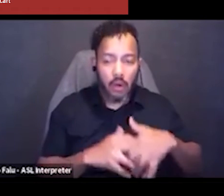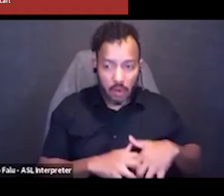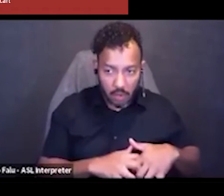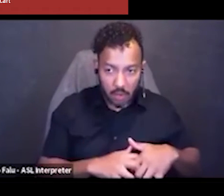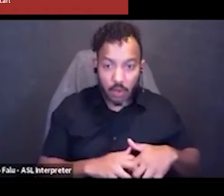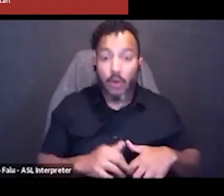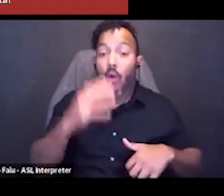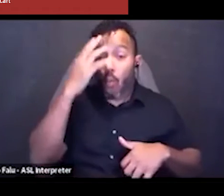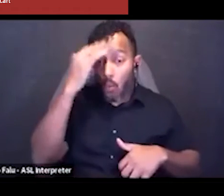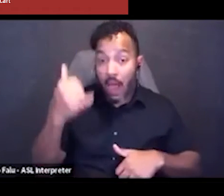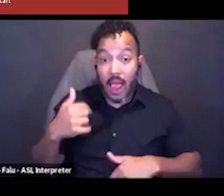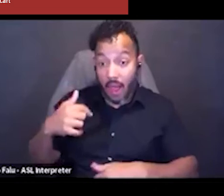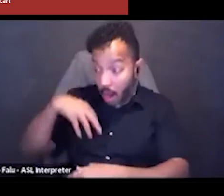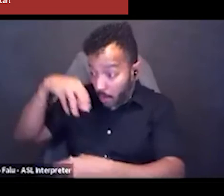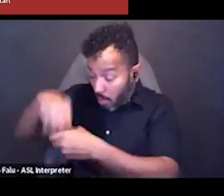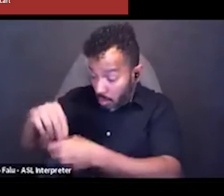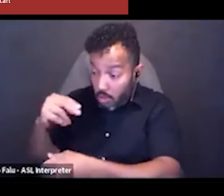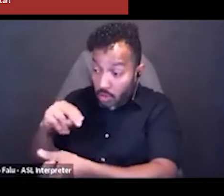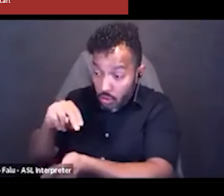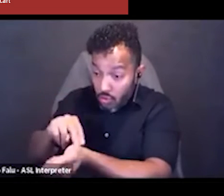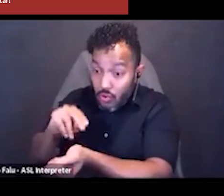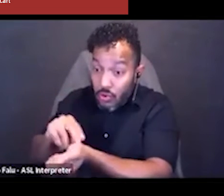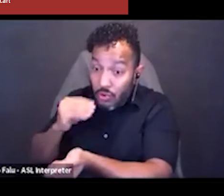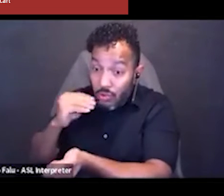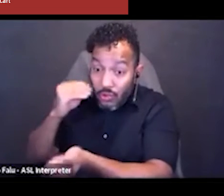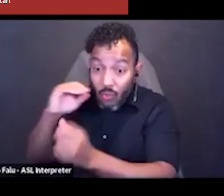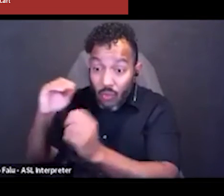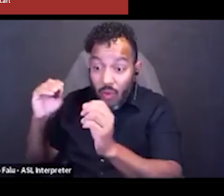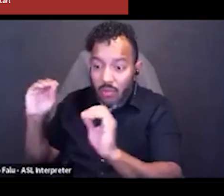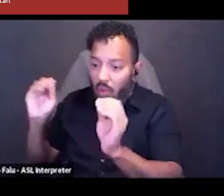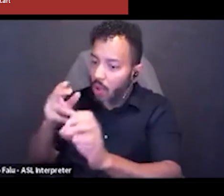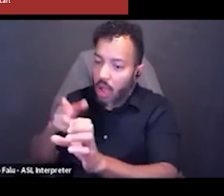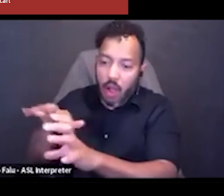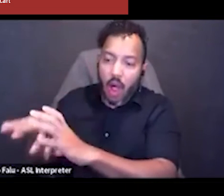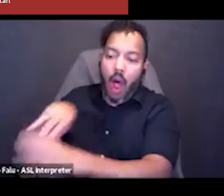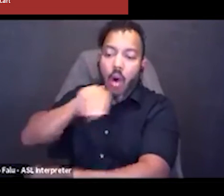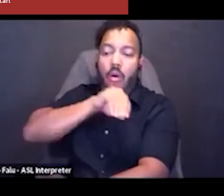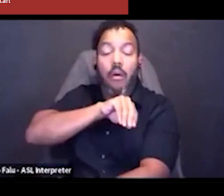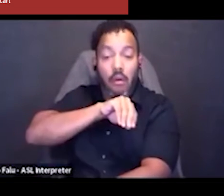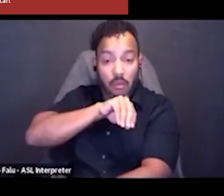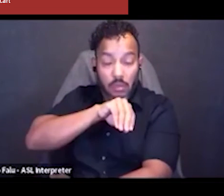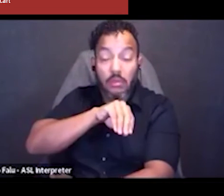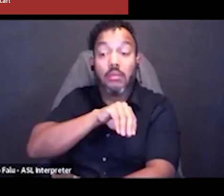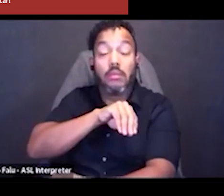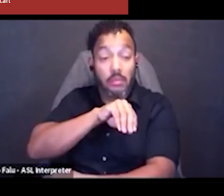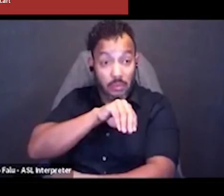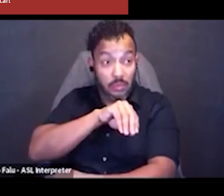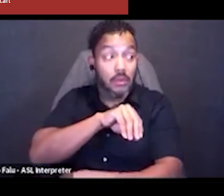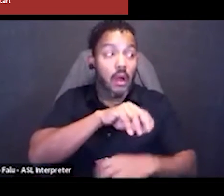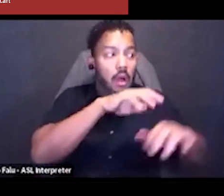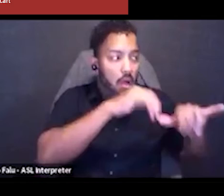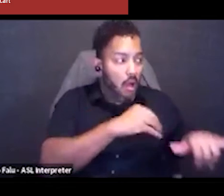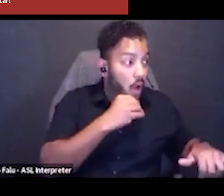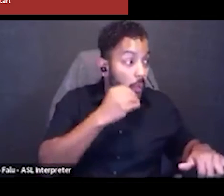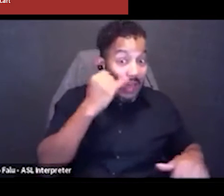And even if there was no COVID-19, being in the nursing home would have drove me absolutely